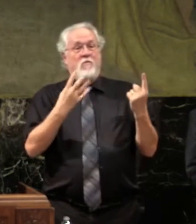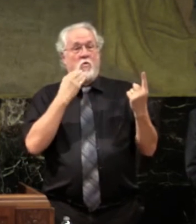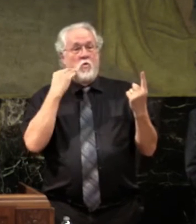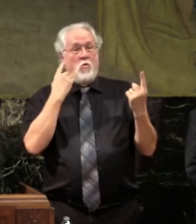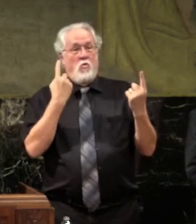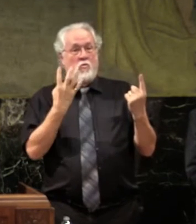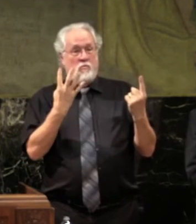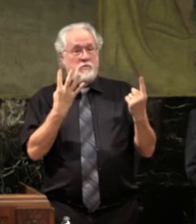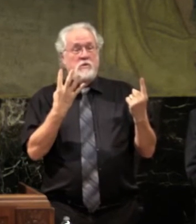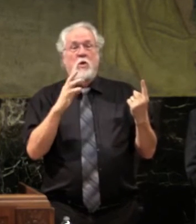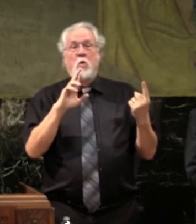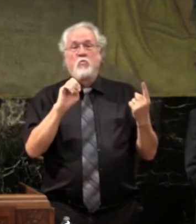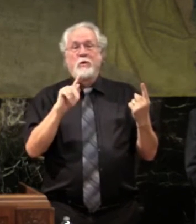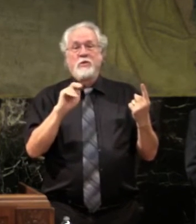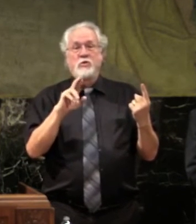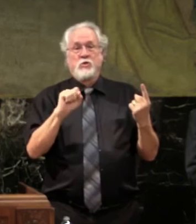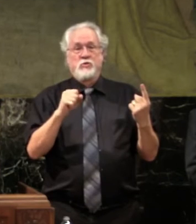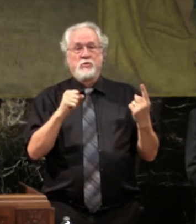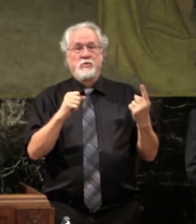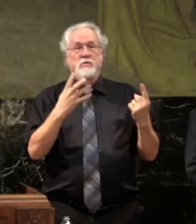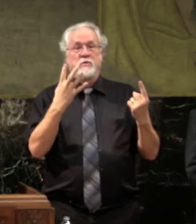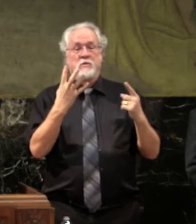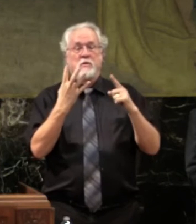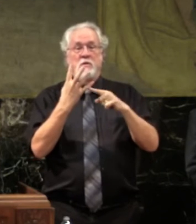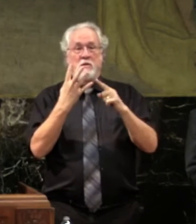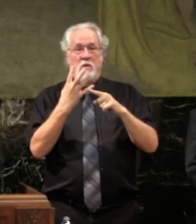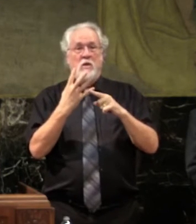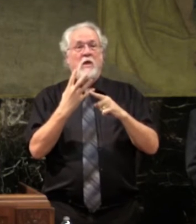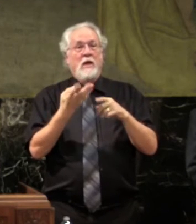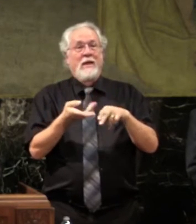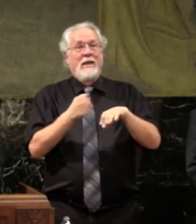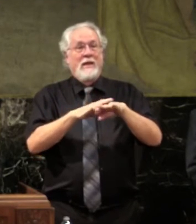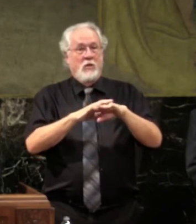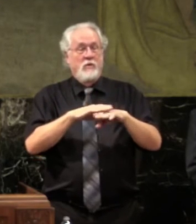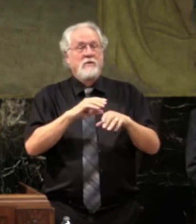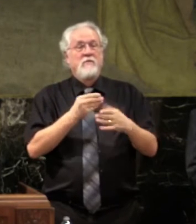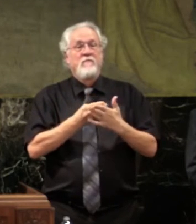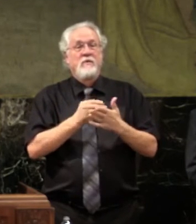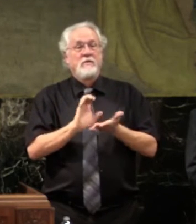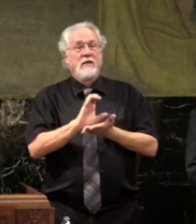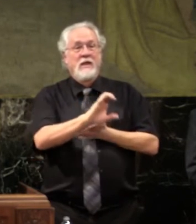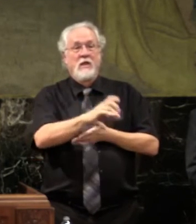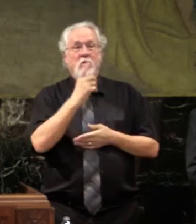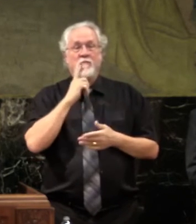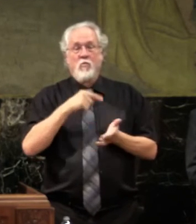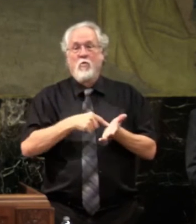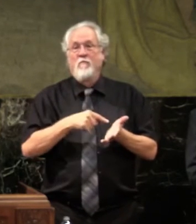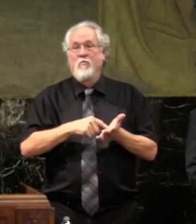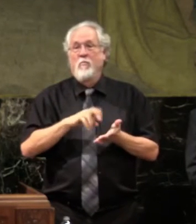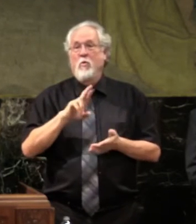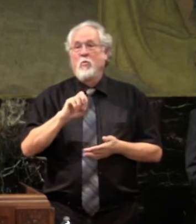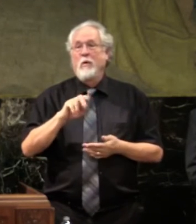were renters so you will see an increase in the amount of funds allocated for affordable rental and homelessness